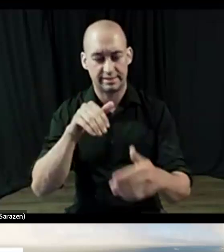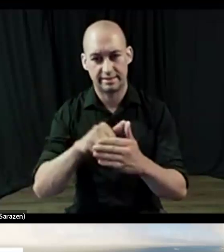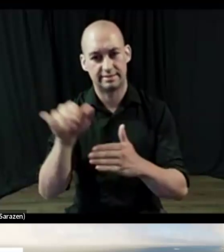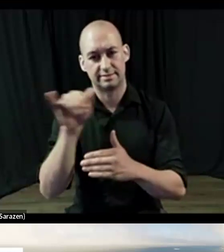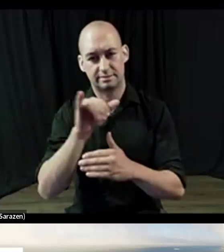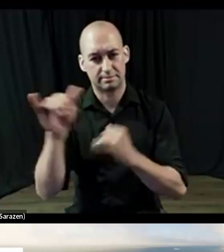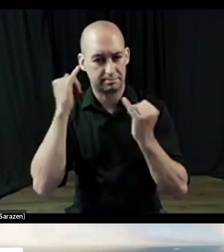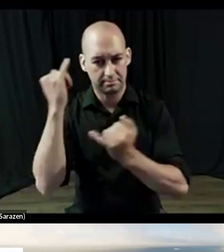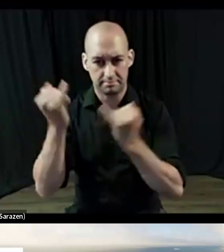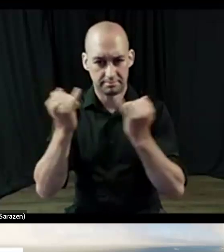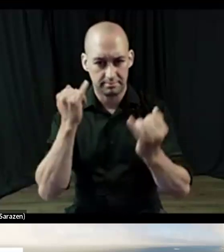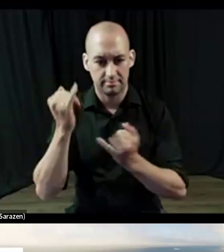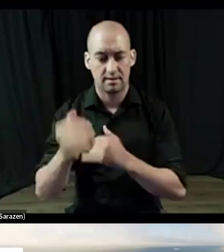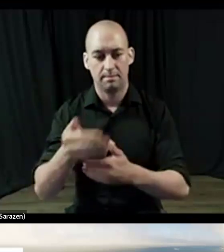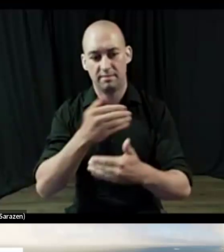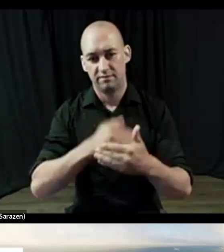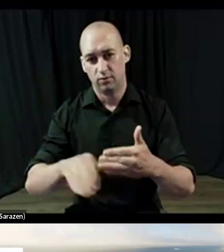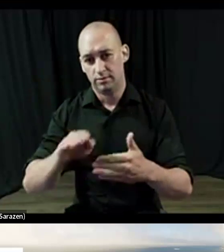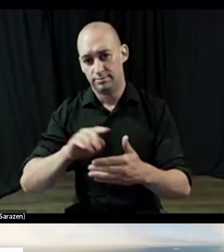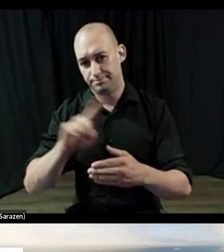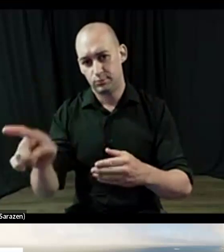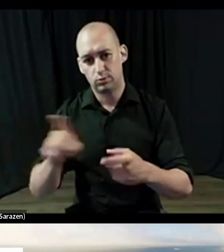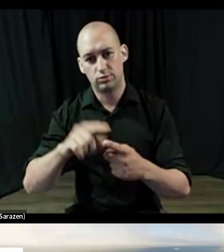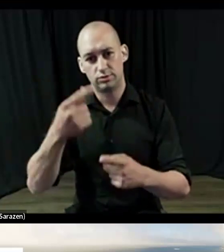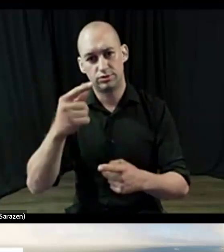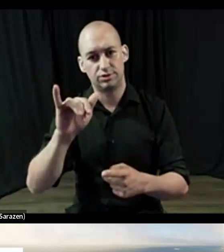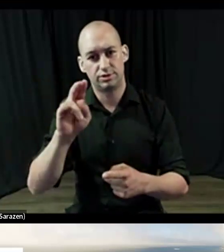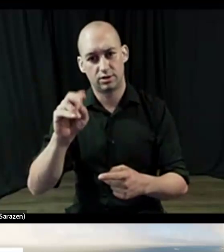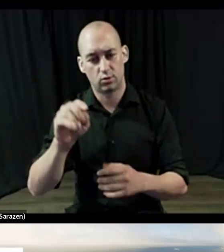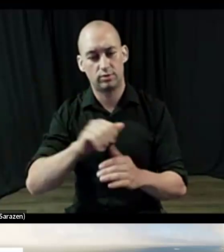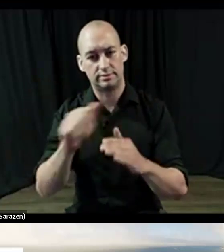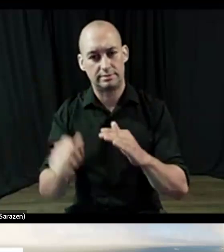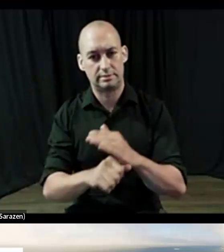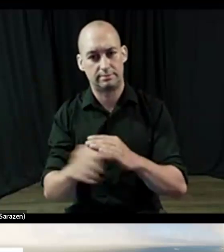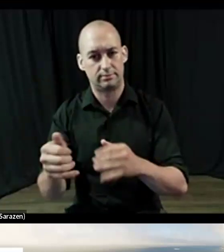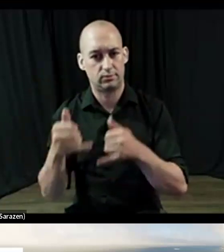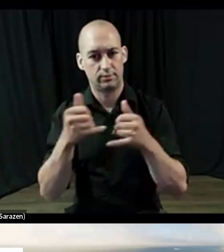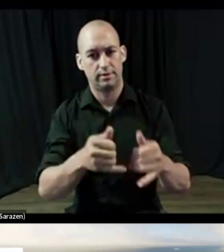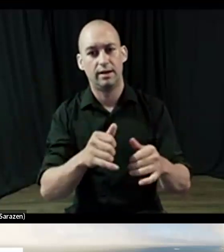before I get to Gina, which is about subgrants. And so the question is, how much funding is